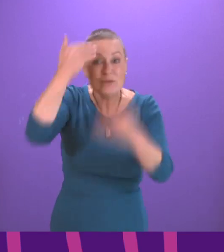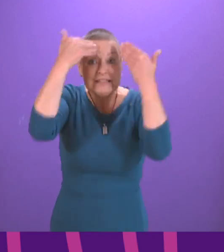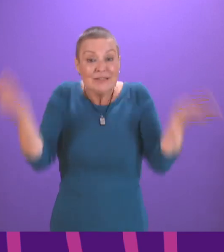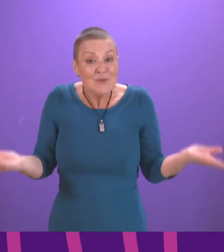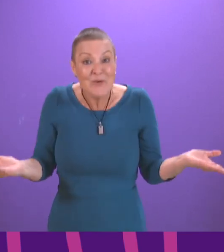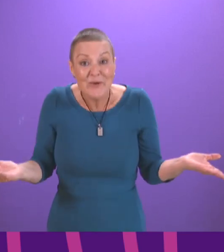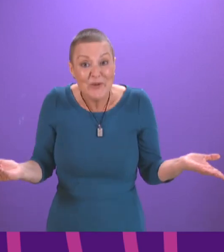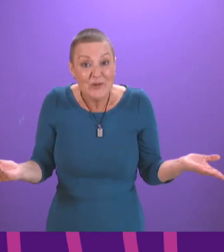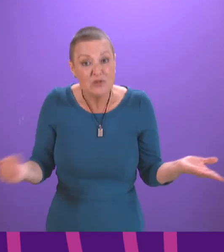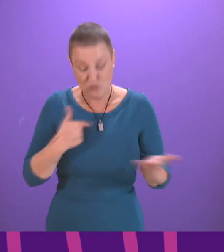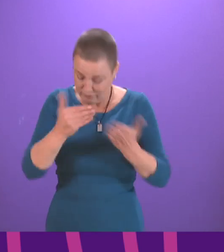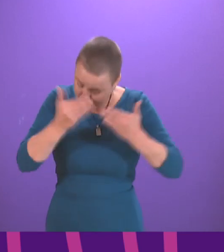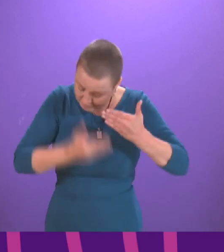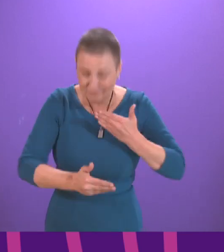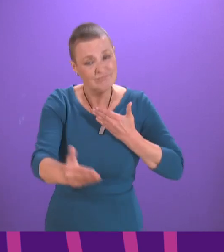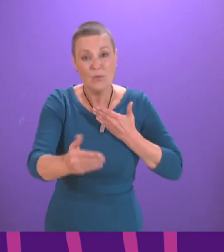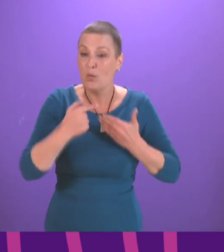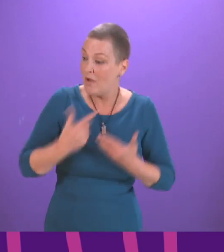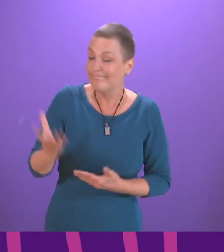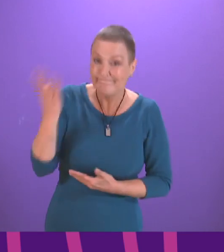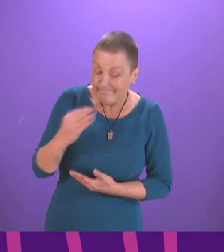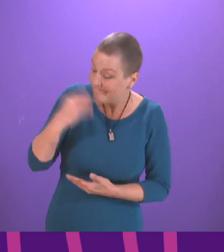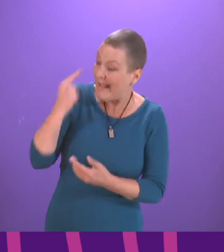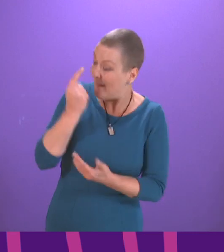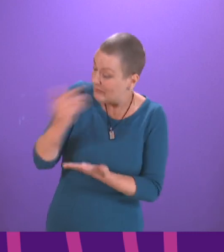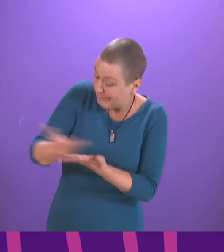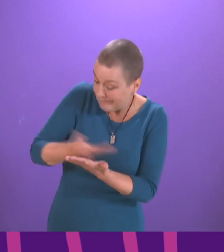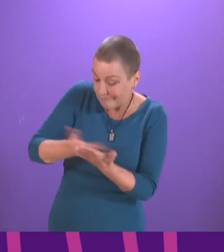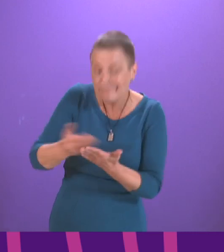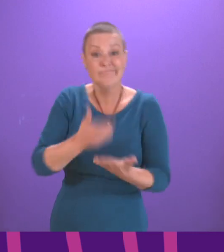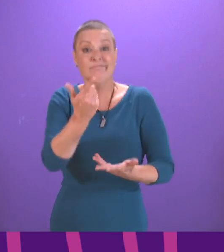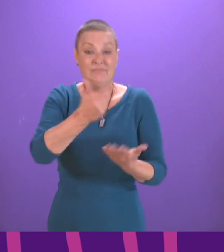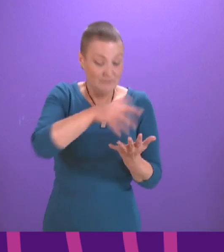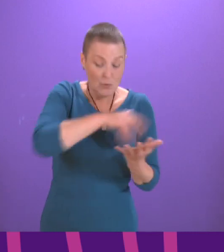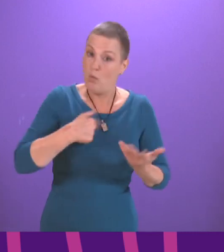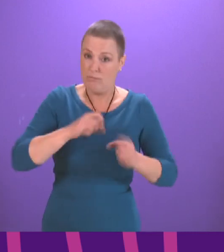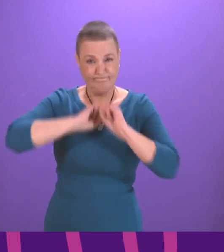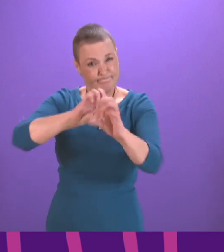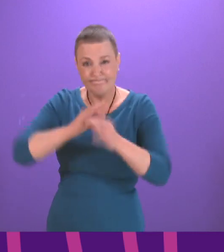We will continue to take the steps that we can, we will continue to be open and up front